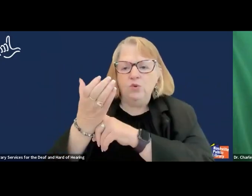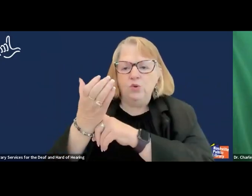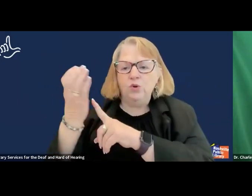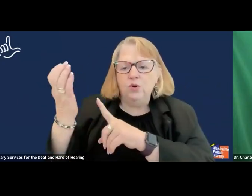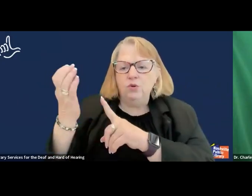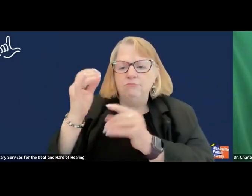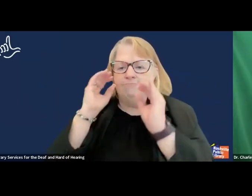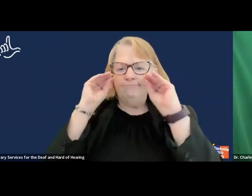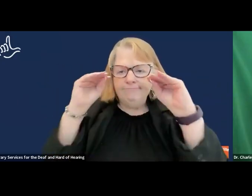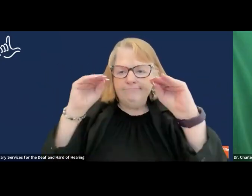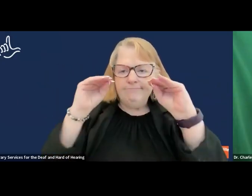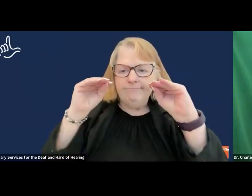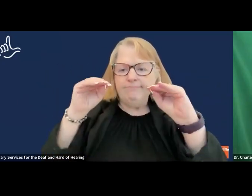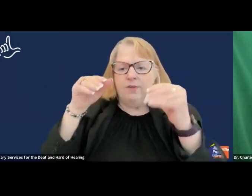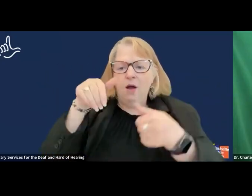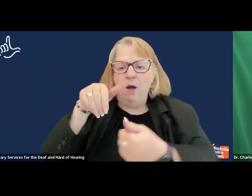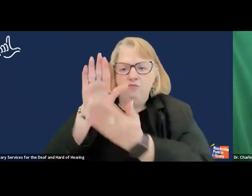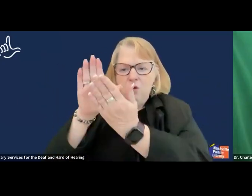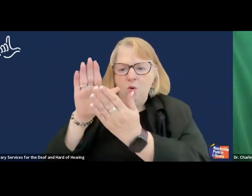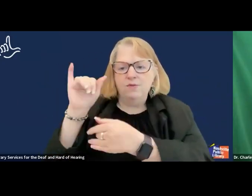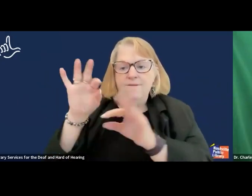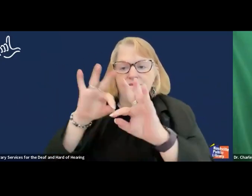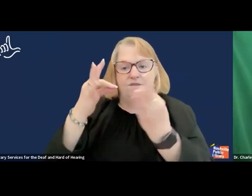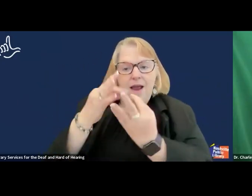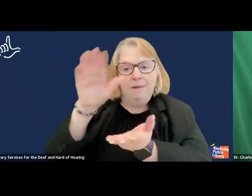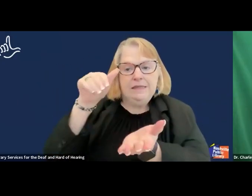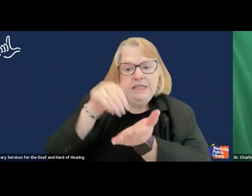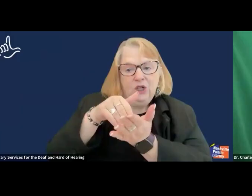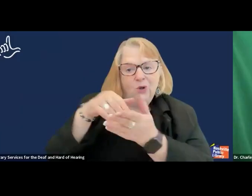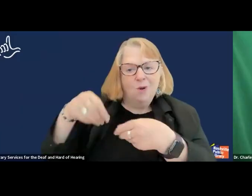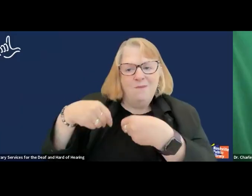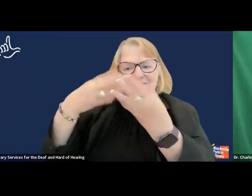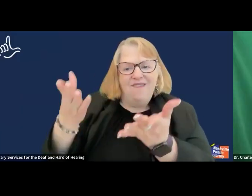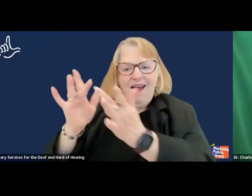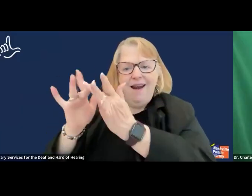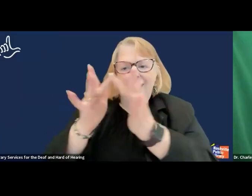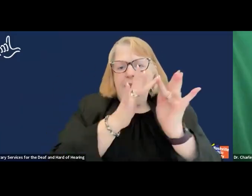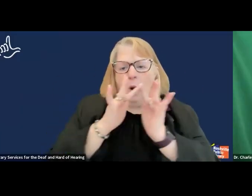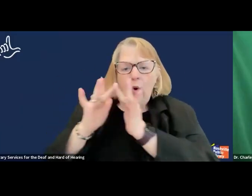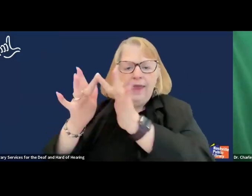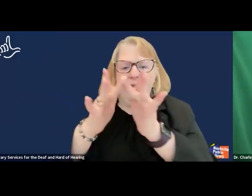TSD provides an exceptional bilingual, bimodal instructional approach